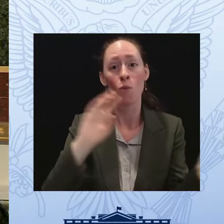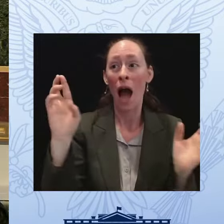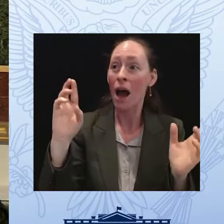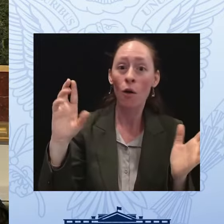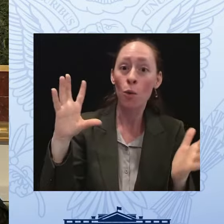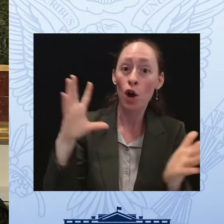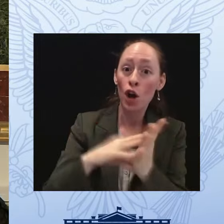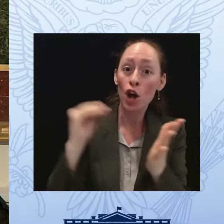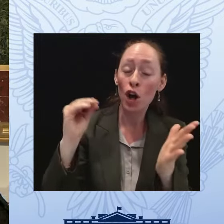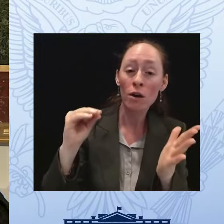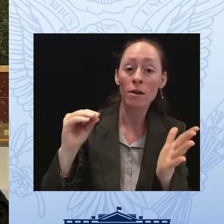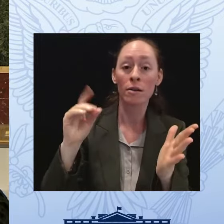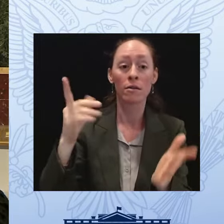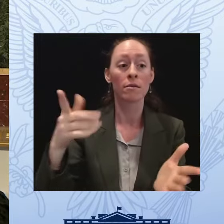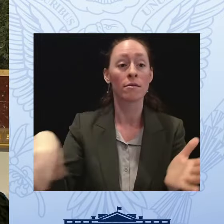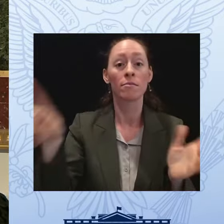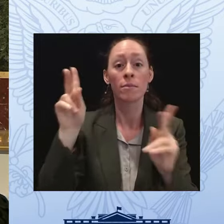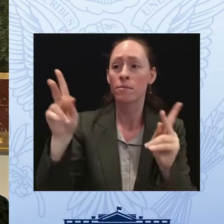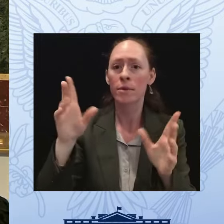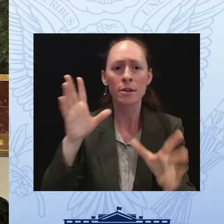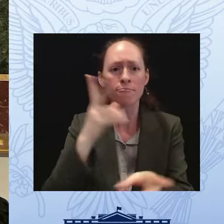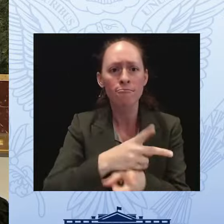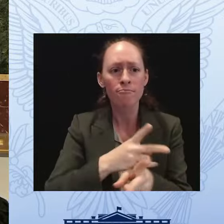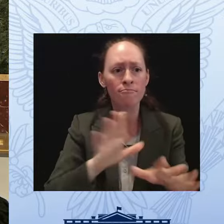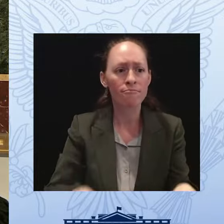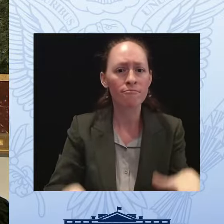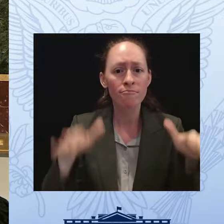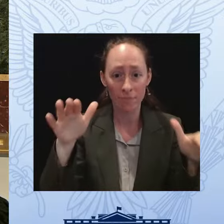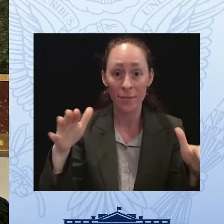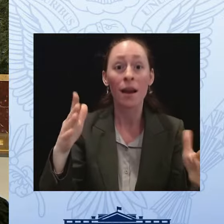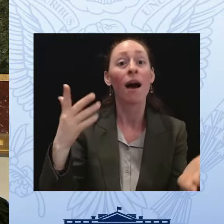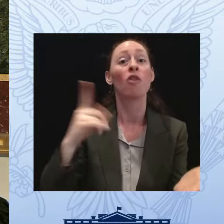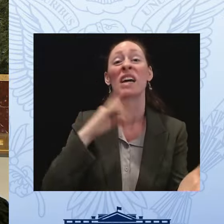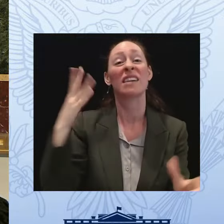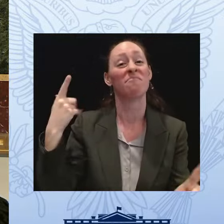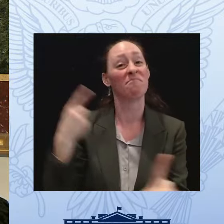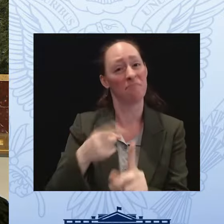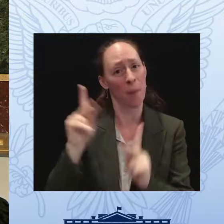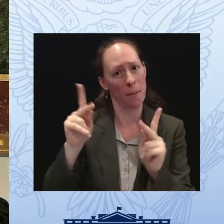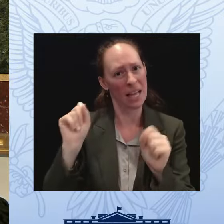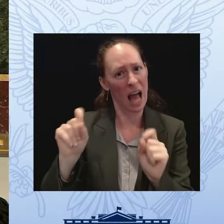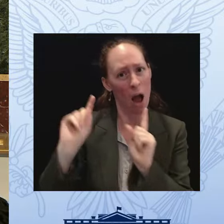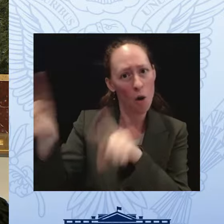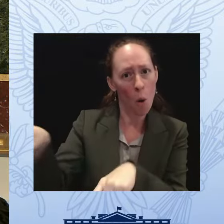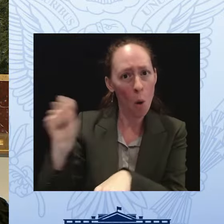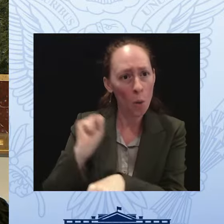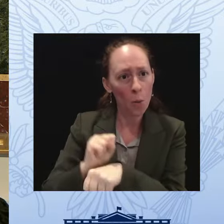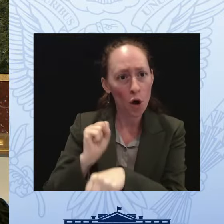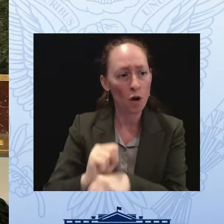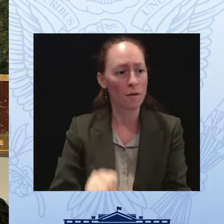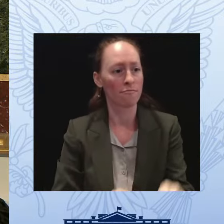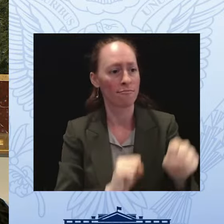And in the Biden-Harris administration, that comes directly from the top, that commitment and that knowledge